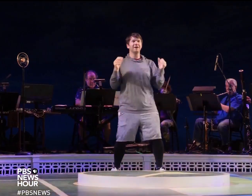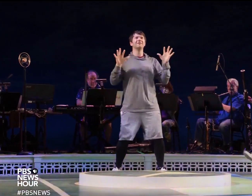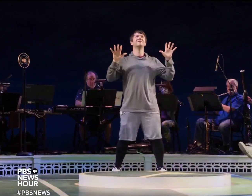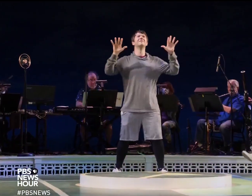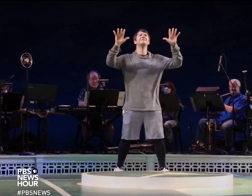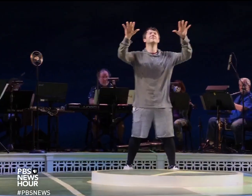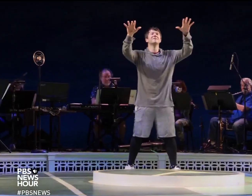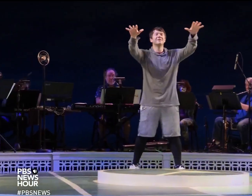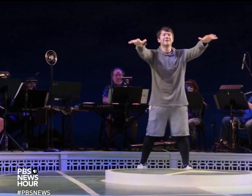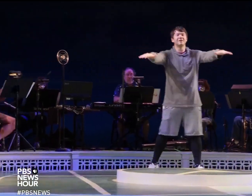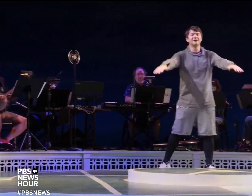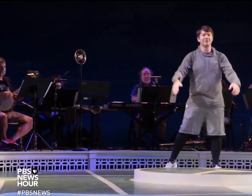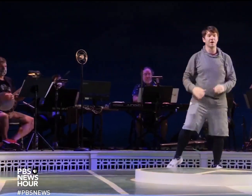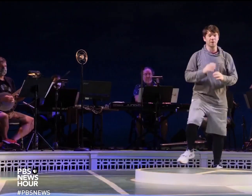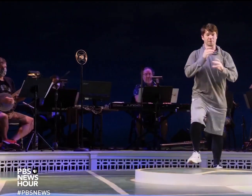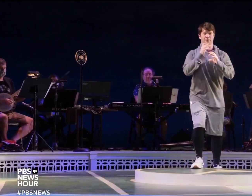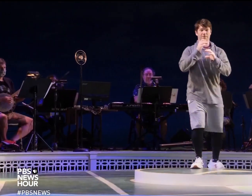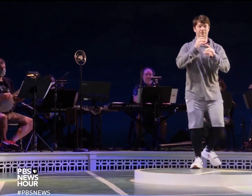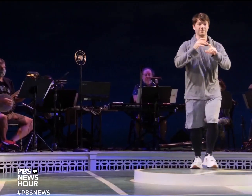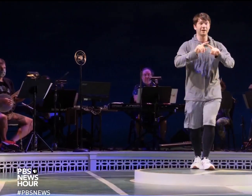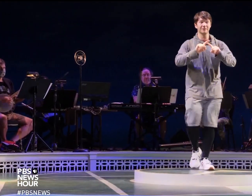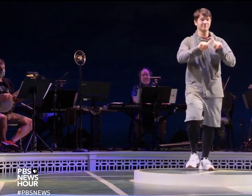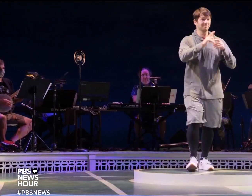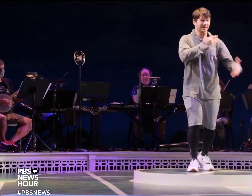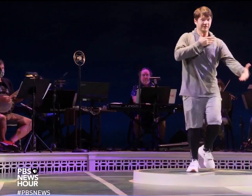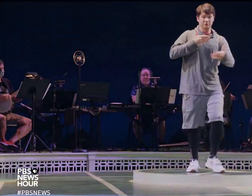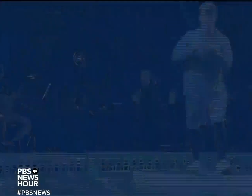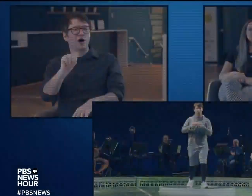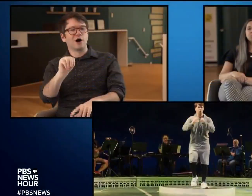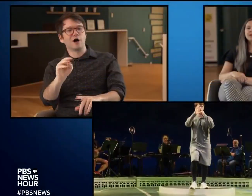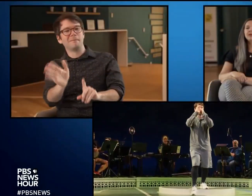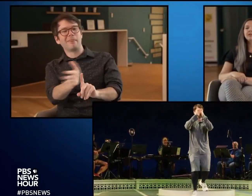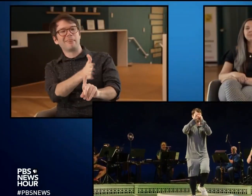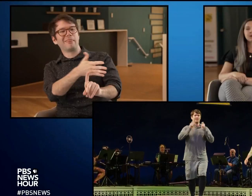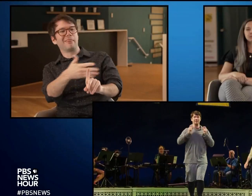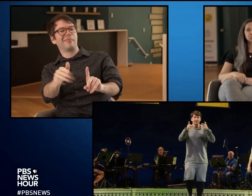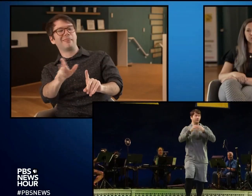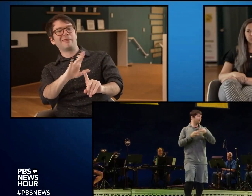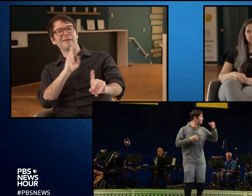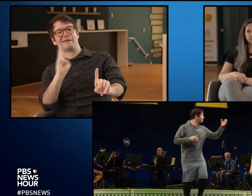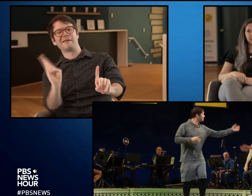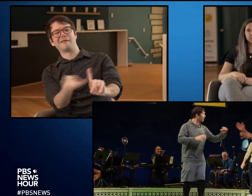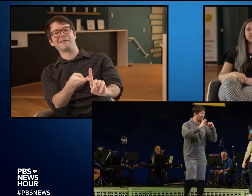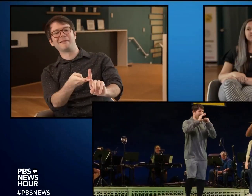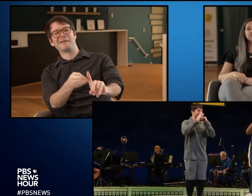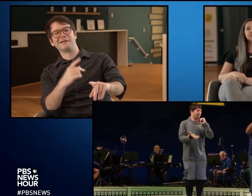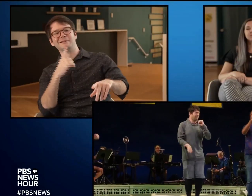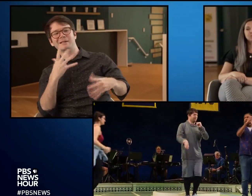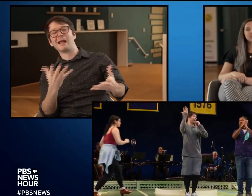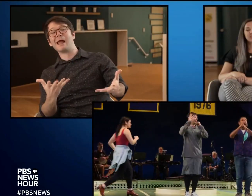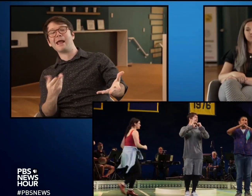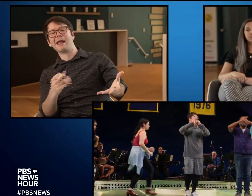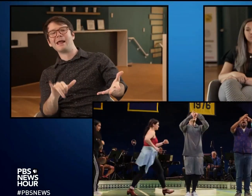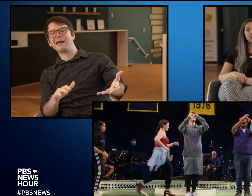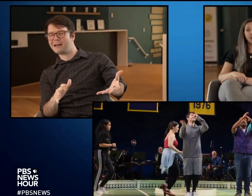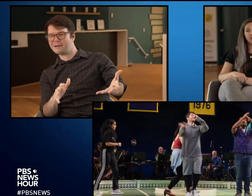is a different story. He's a guy who really has to turn it up really become a charmer to be able to convince a community of people that